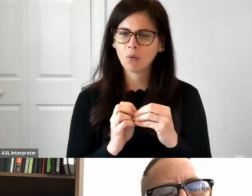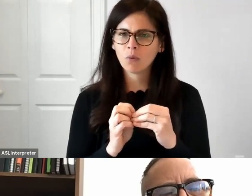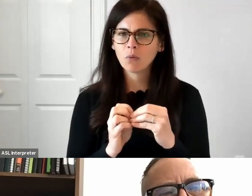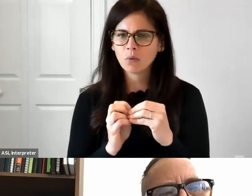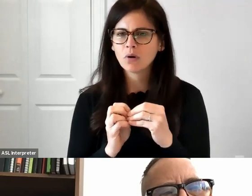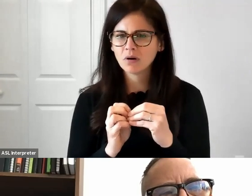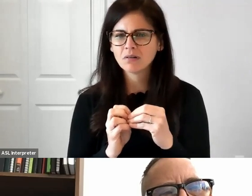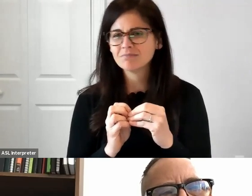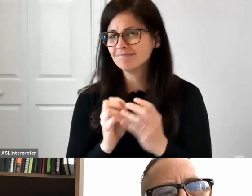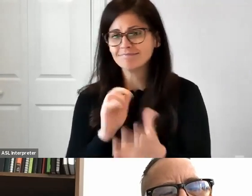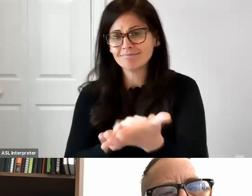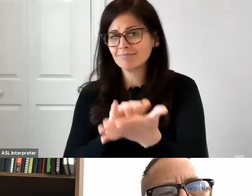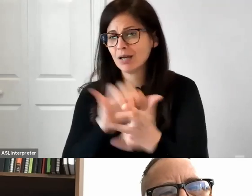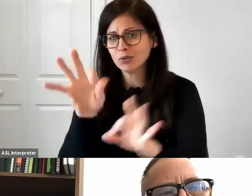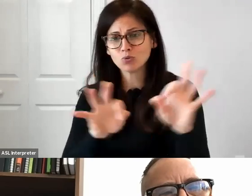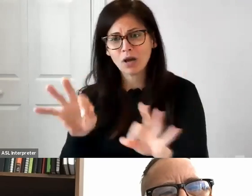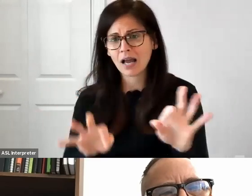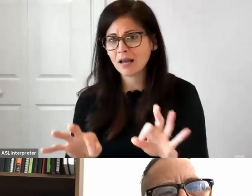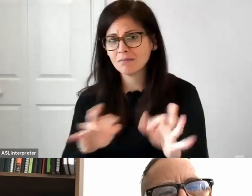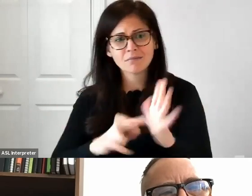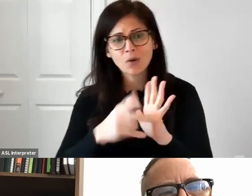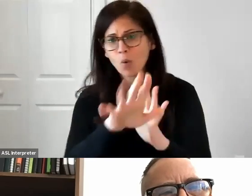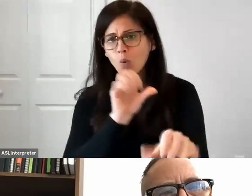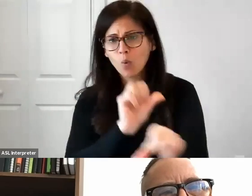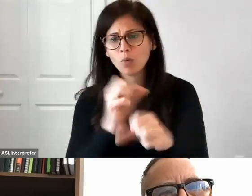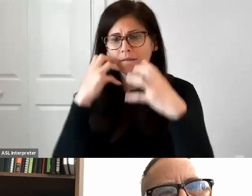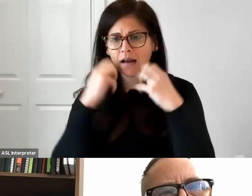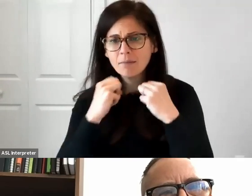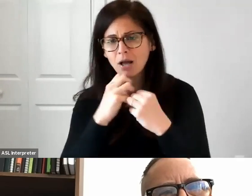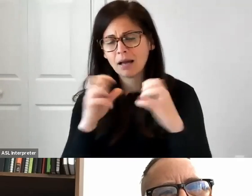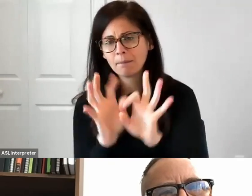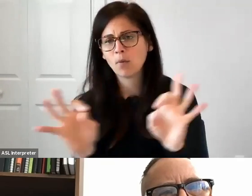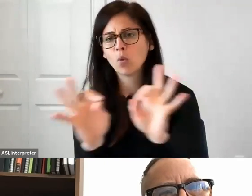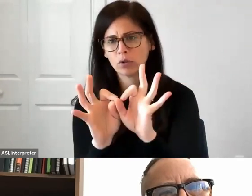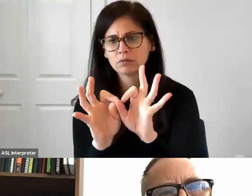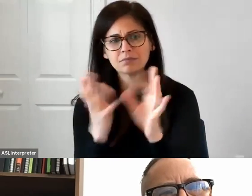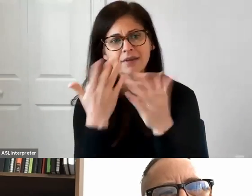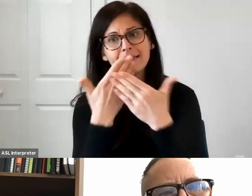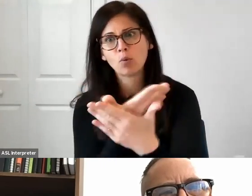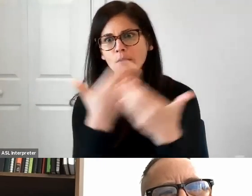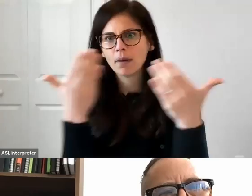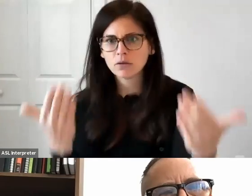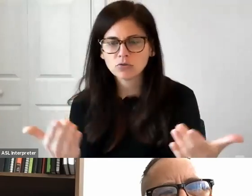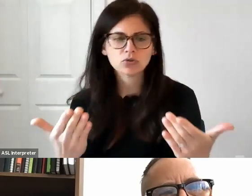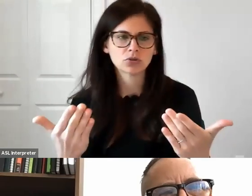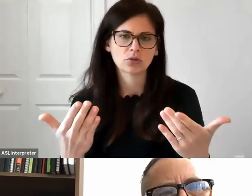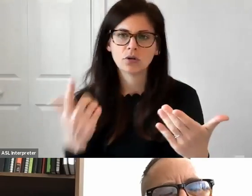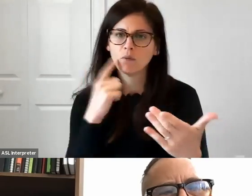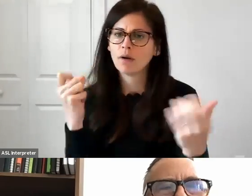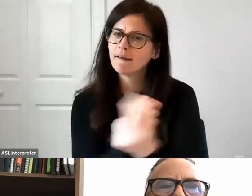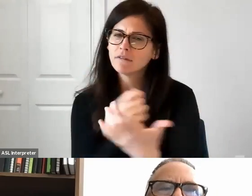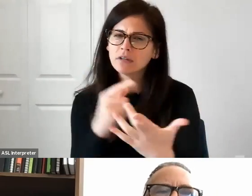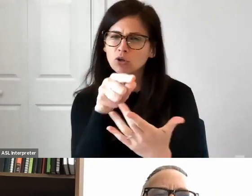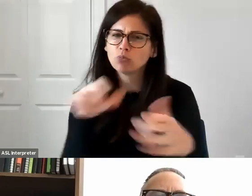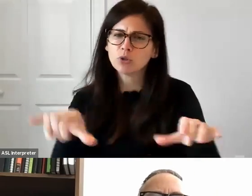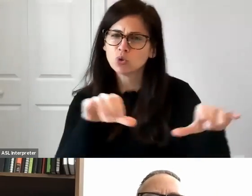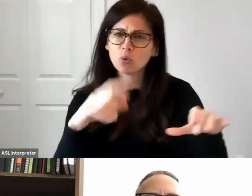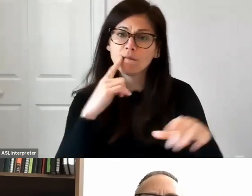that makes your work so incredibly valuable and so incredibly important. So, thank you so much for for everything you've been doing for 40 years